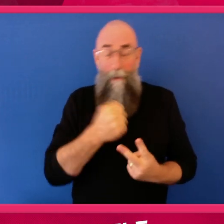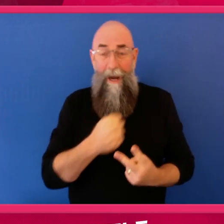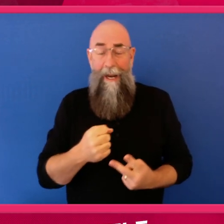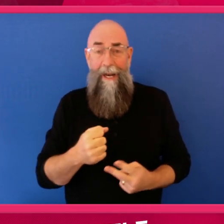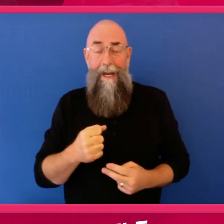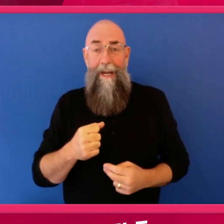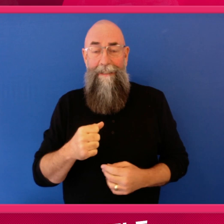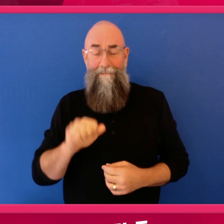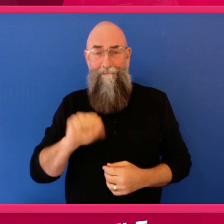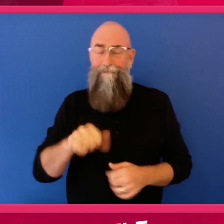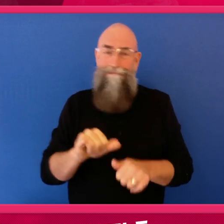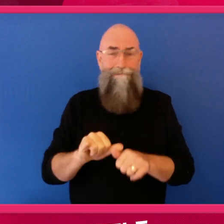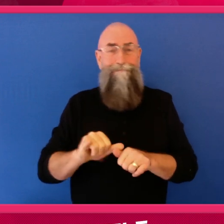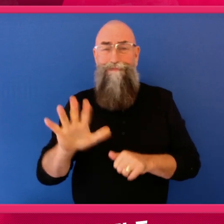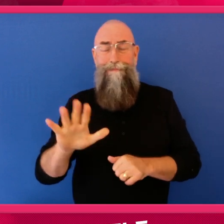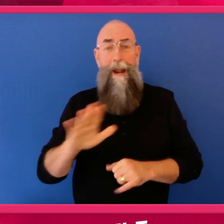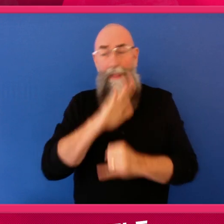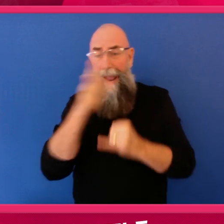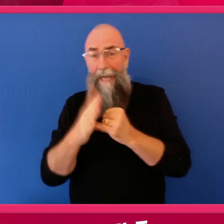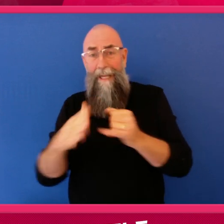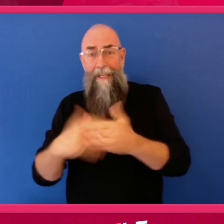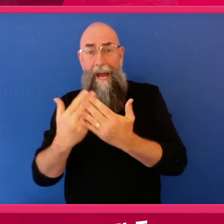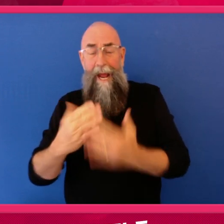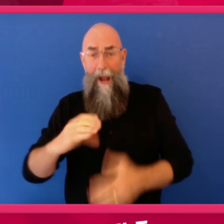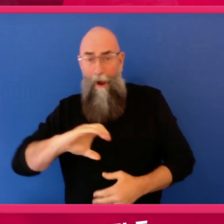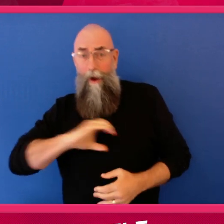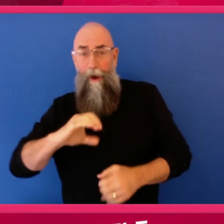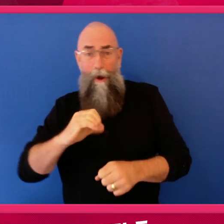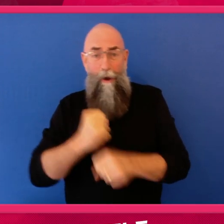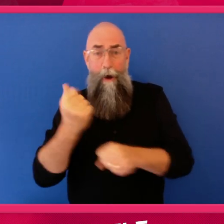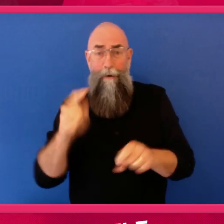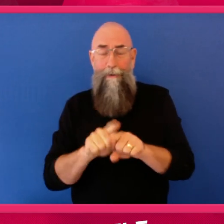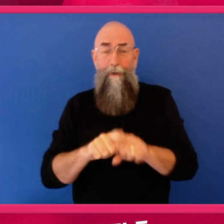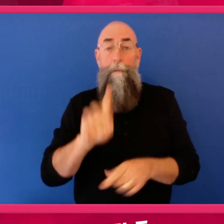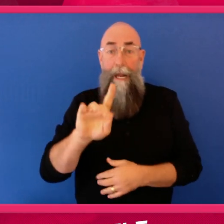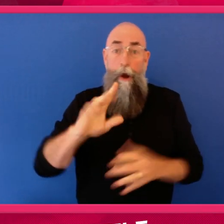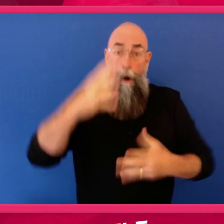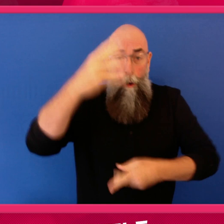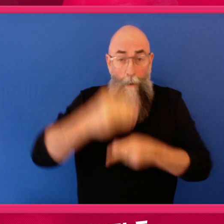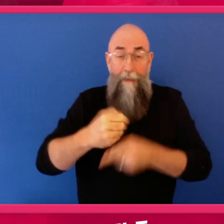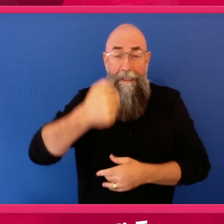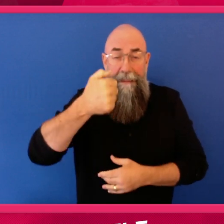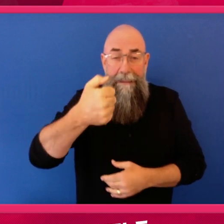last gold medal that was available. And look, six in one day, leading the tally, and the